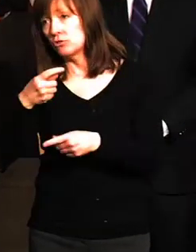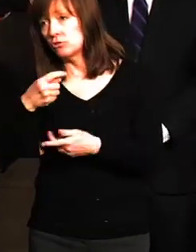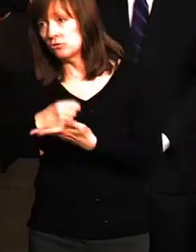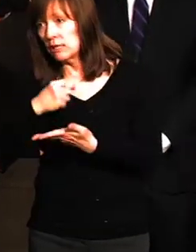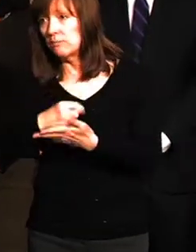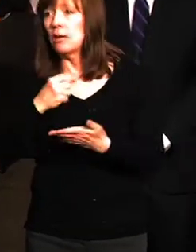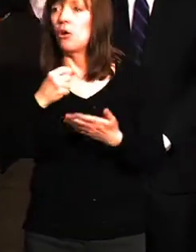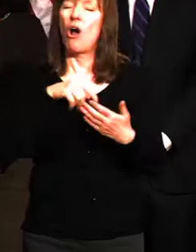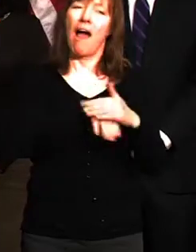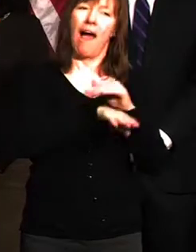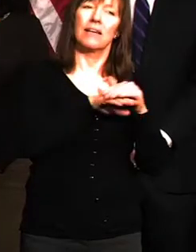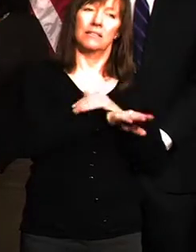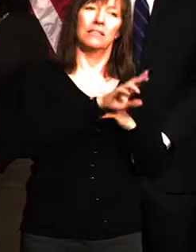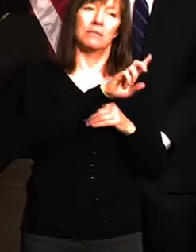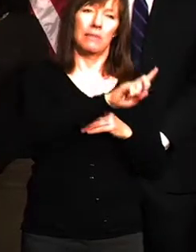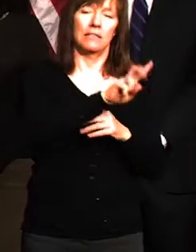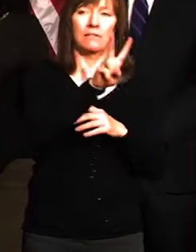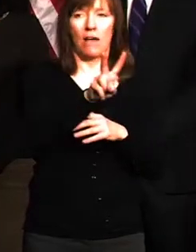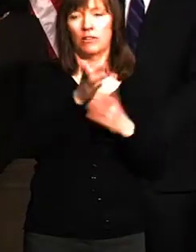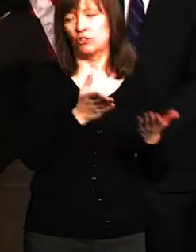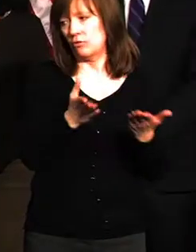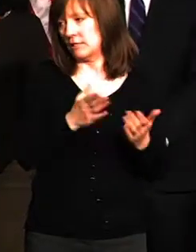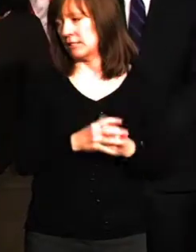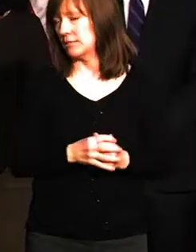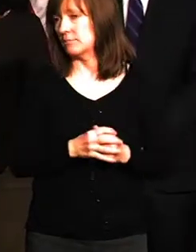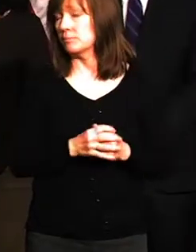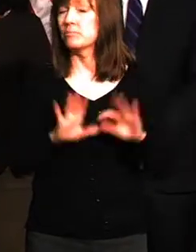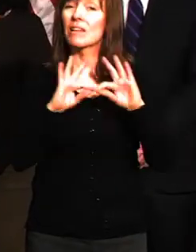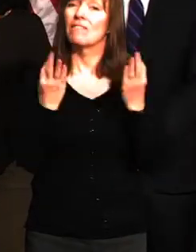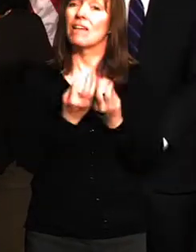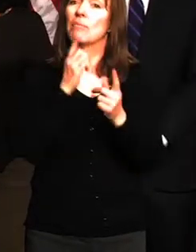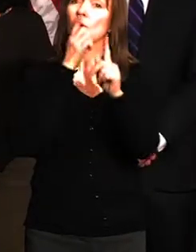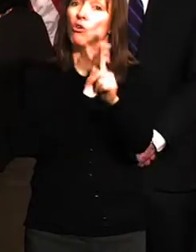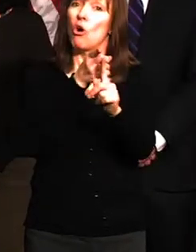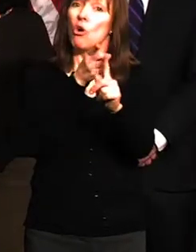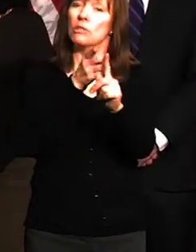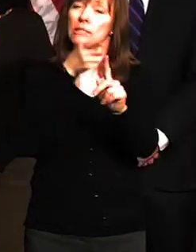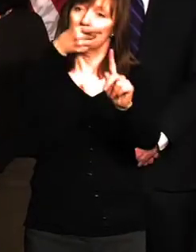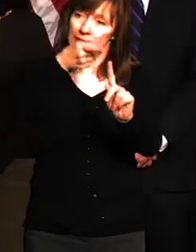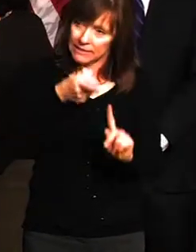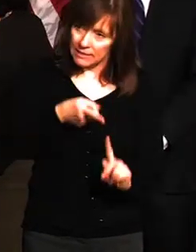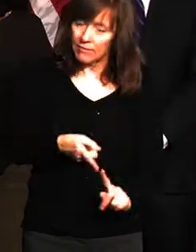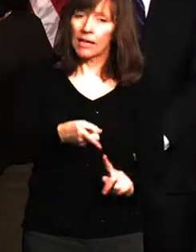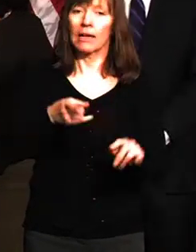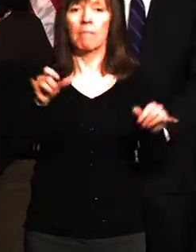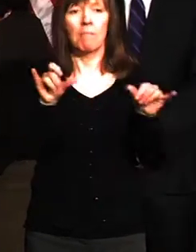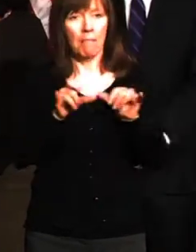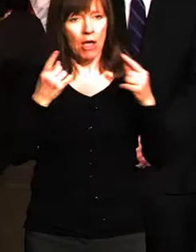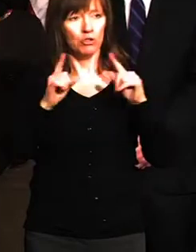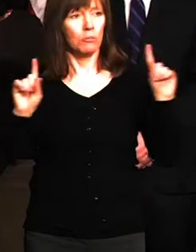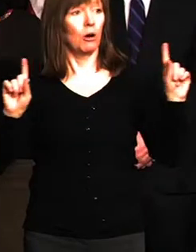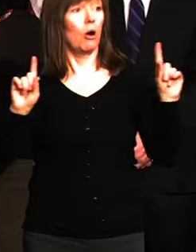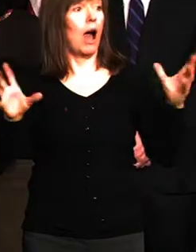to domestic violence services. Family goals will be specific, measurable, attainable,